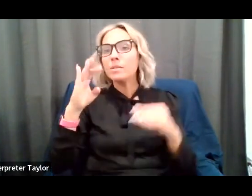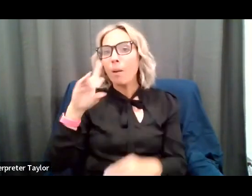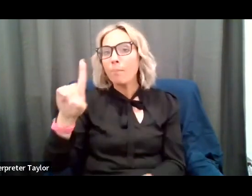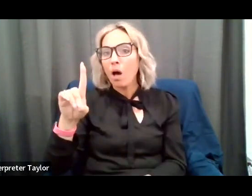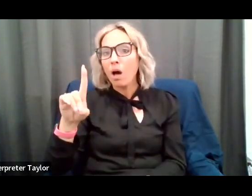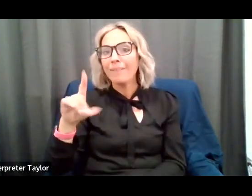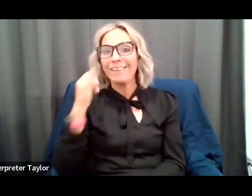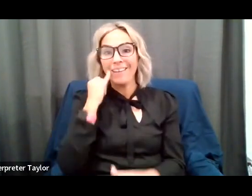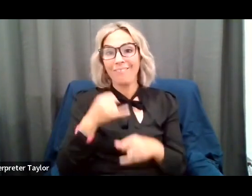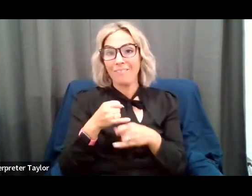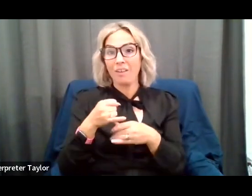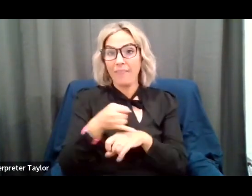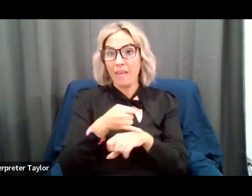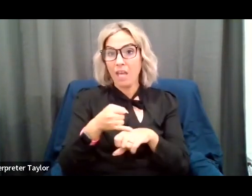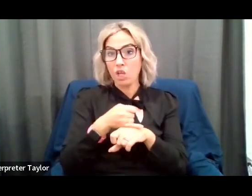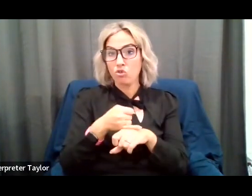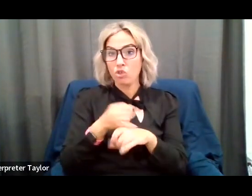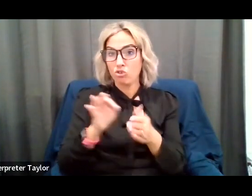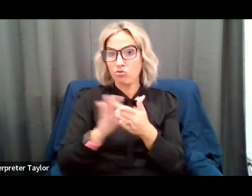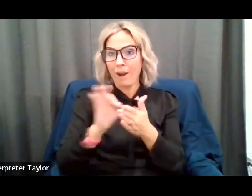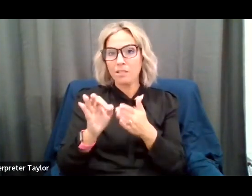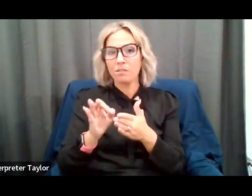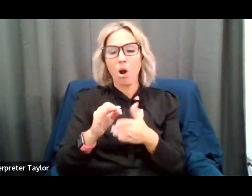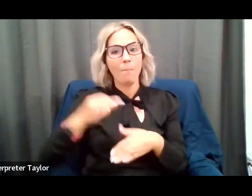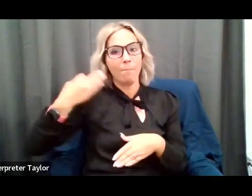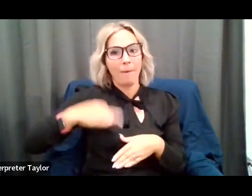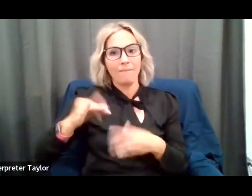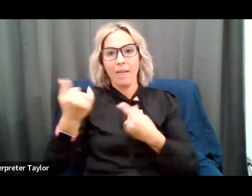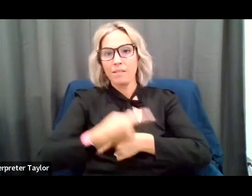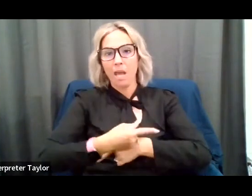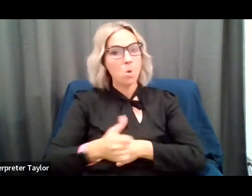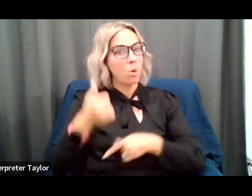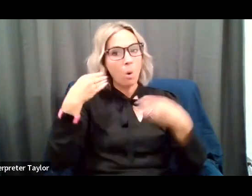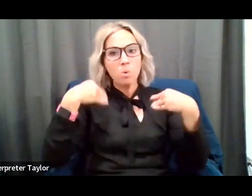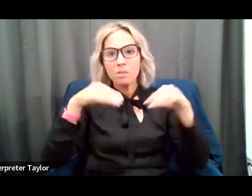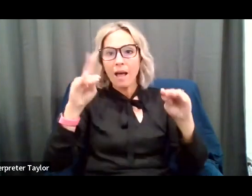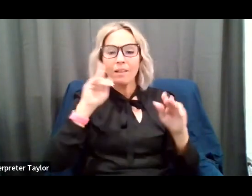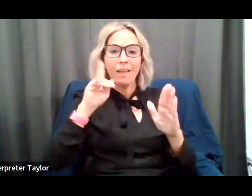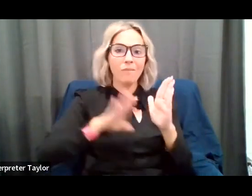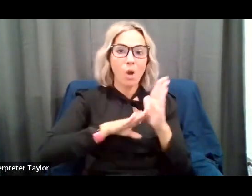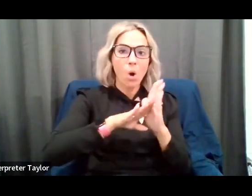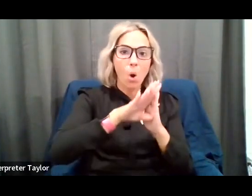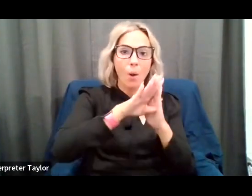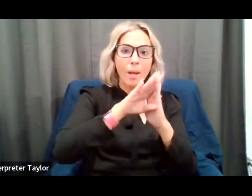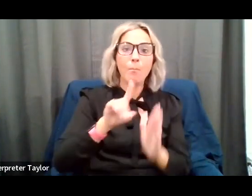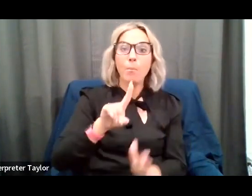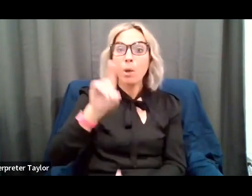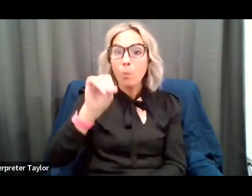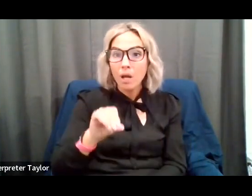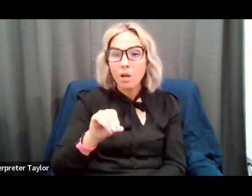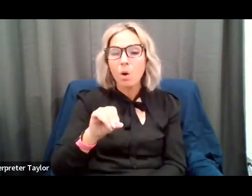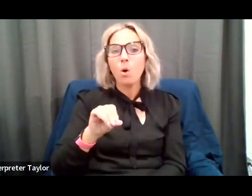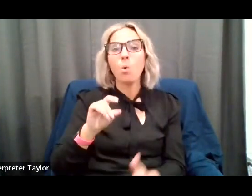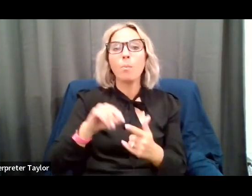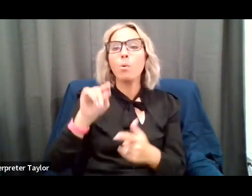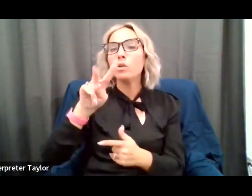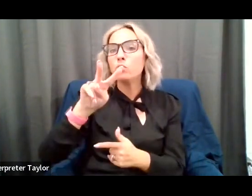the interest rates are favorable that day. We don't sell the Bonds when rates are going up 0.10 or 0.25% in a given day.